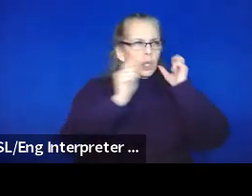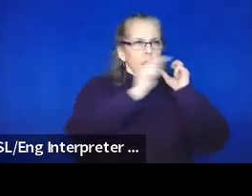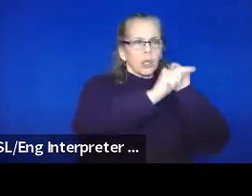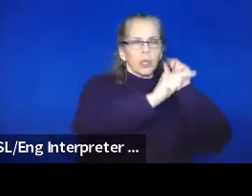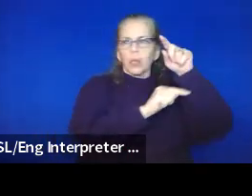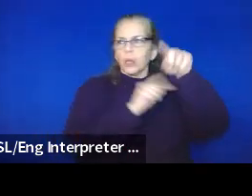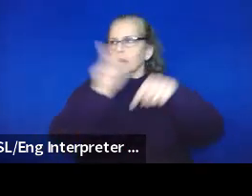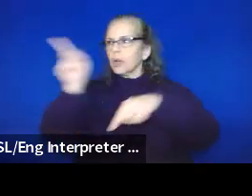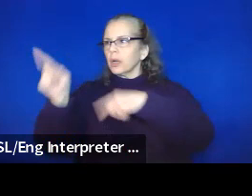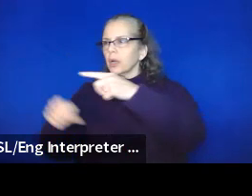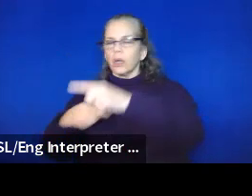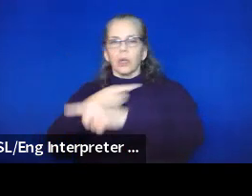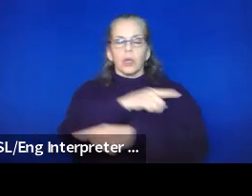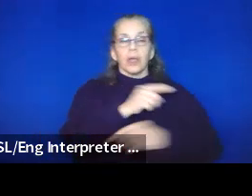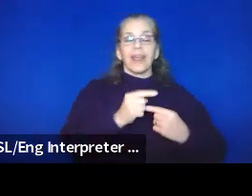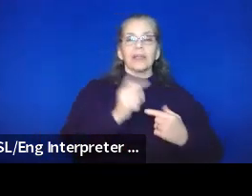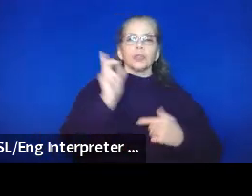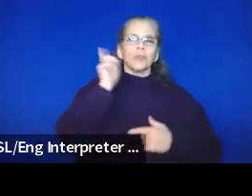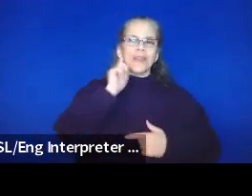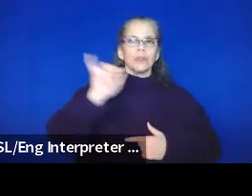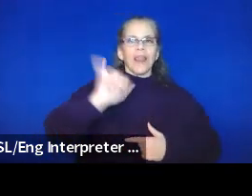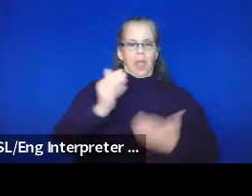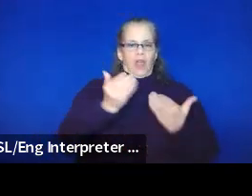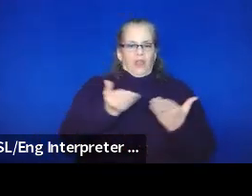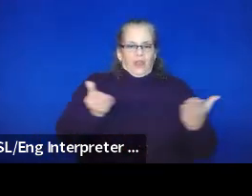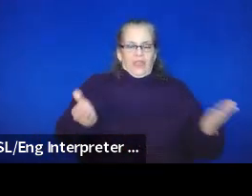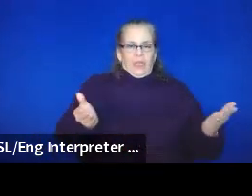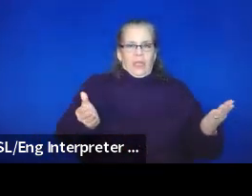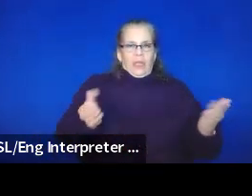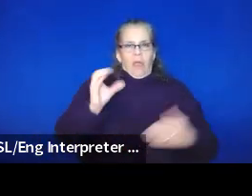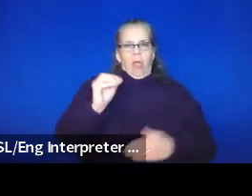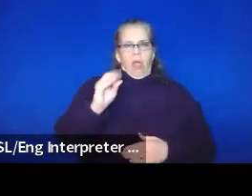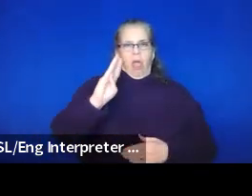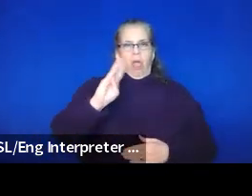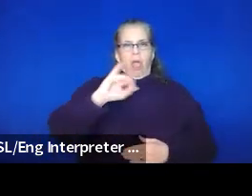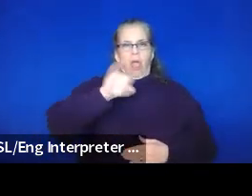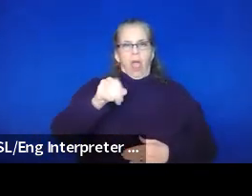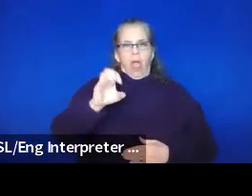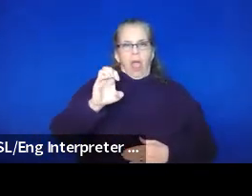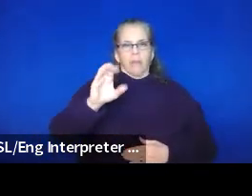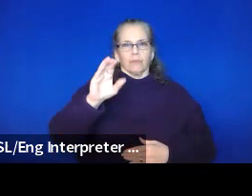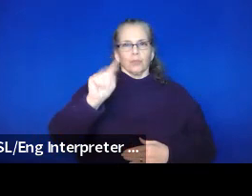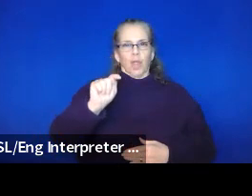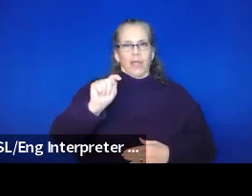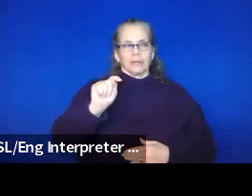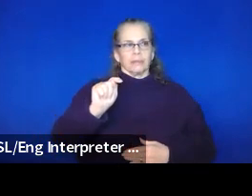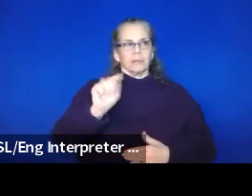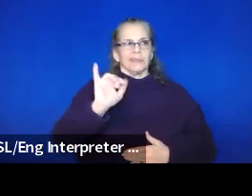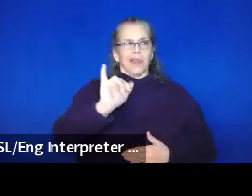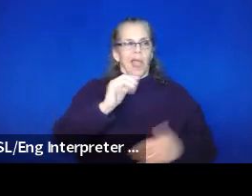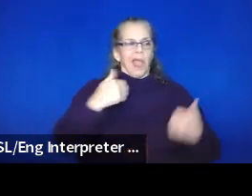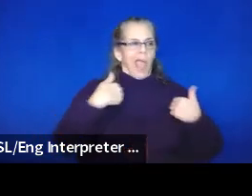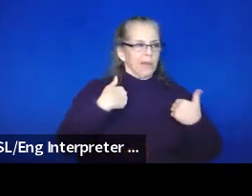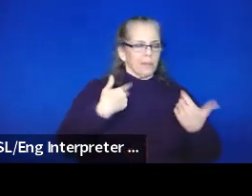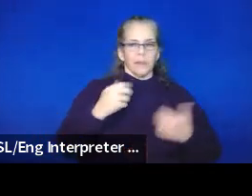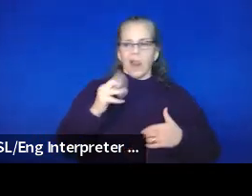And it is an object just as much as an animal, a moving animal is an object or a brick building.